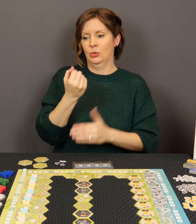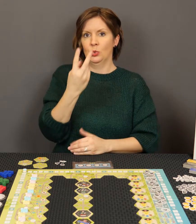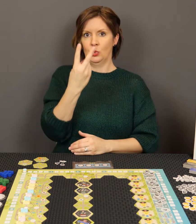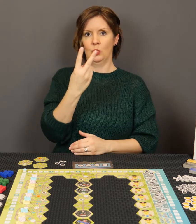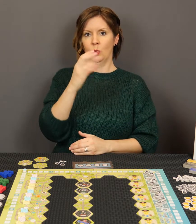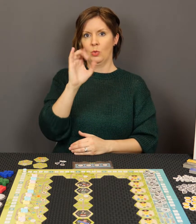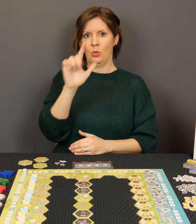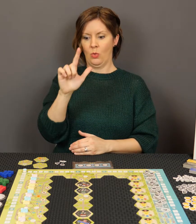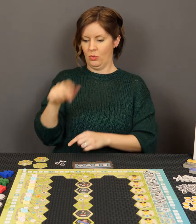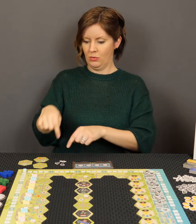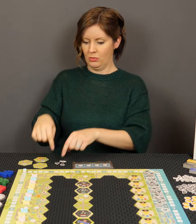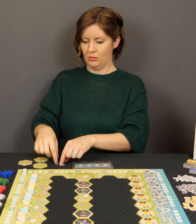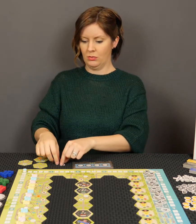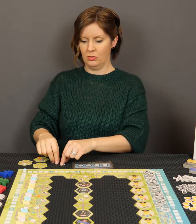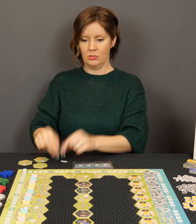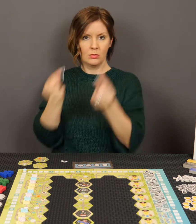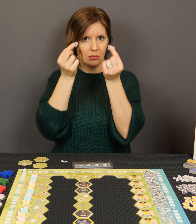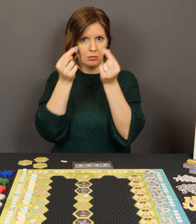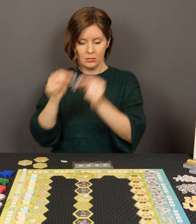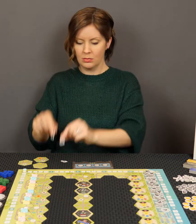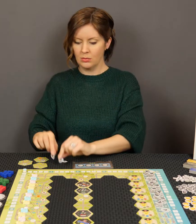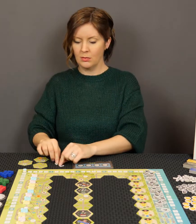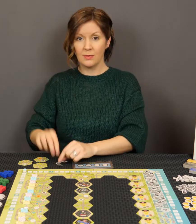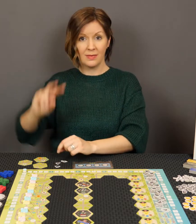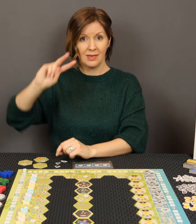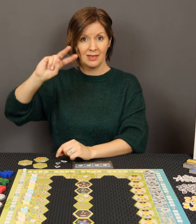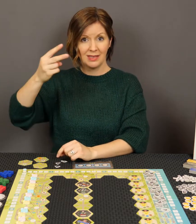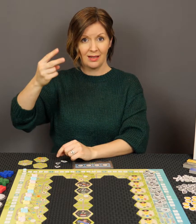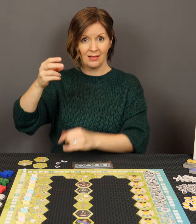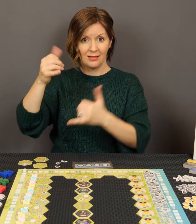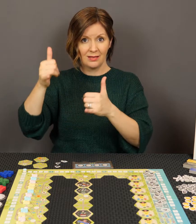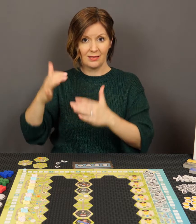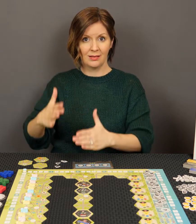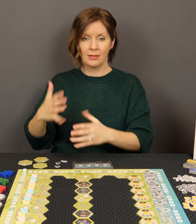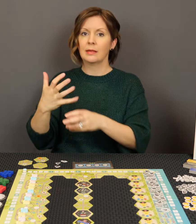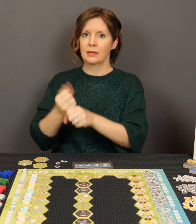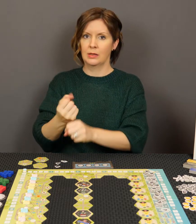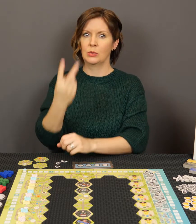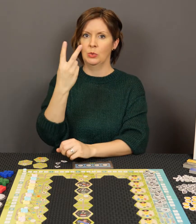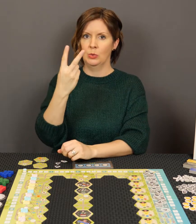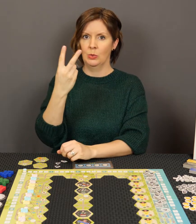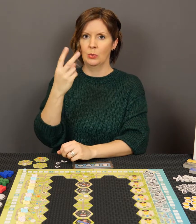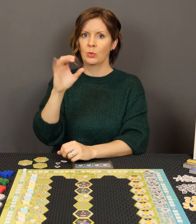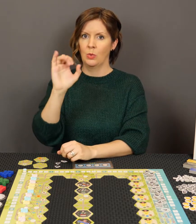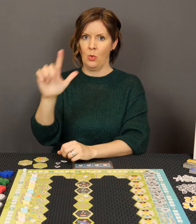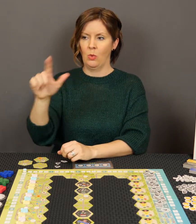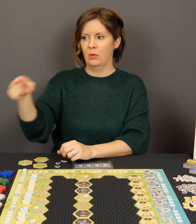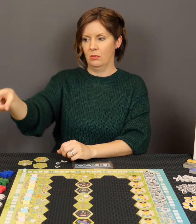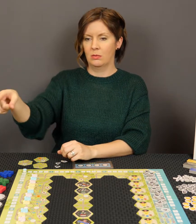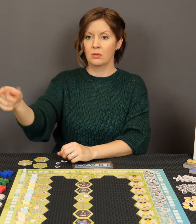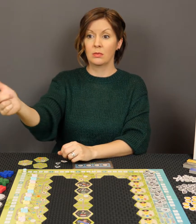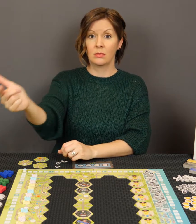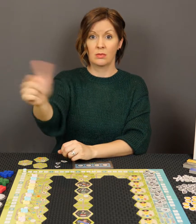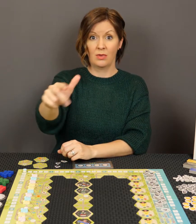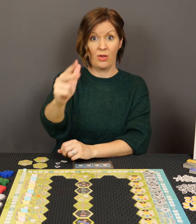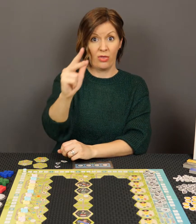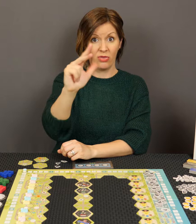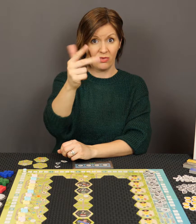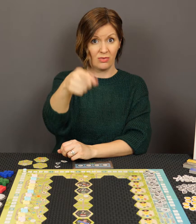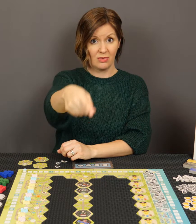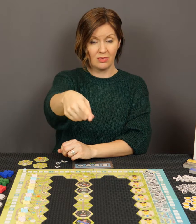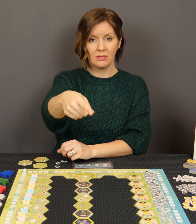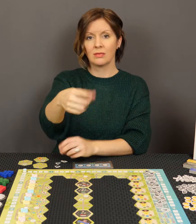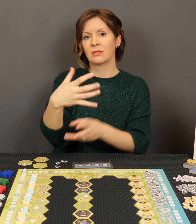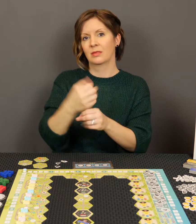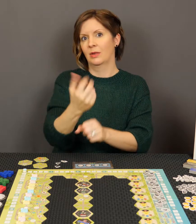The first player will get 2 coal, the second player gets 2 coal, the third player will